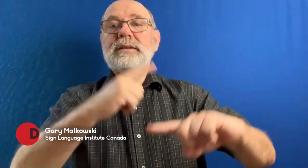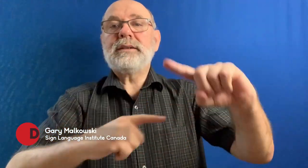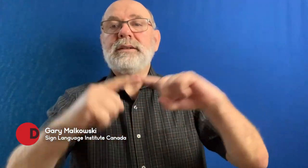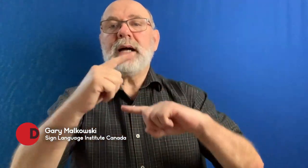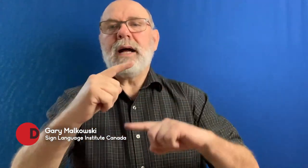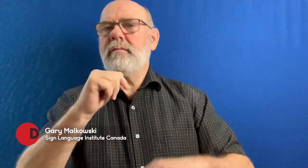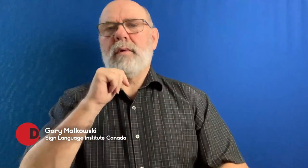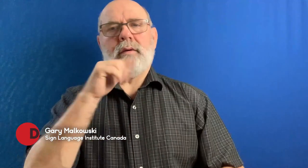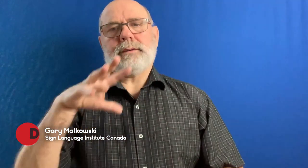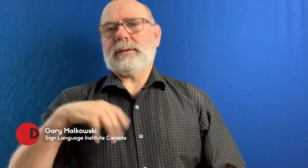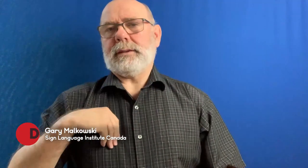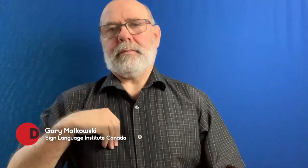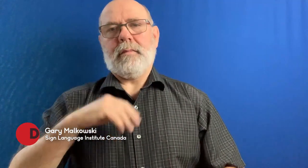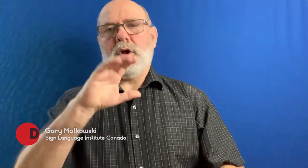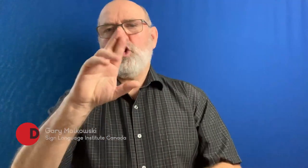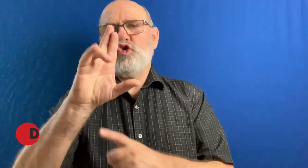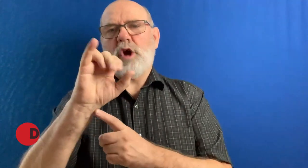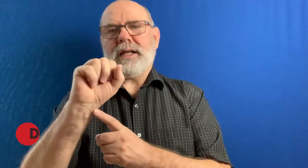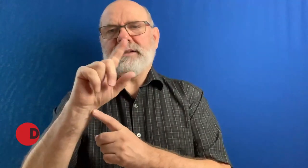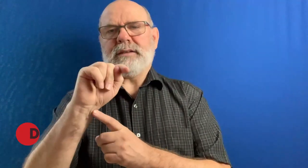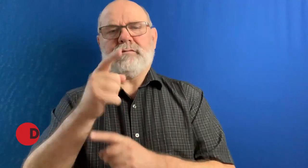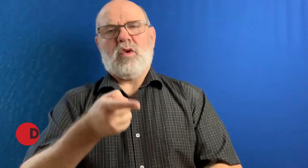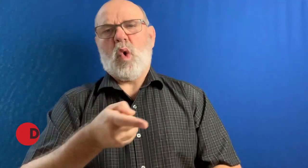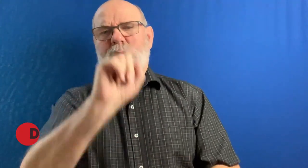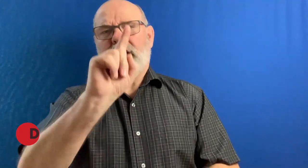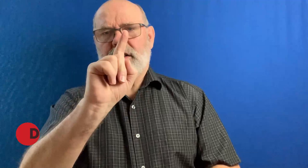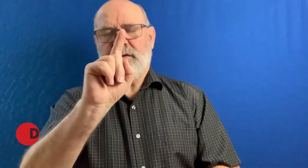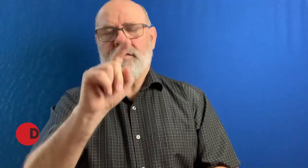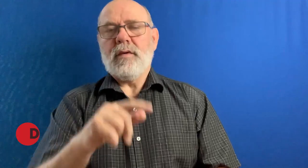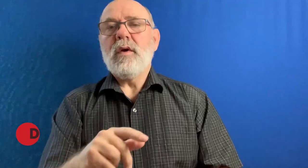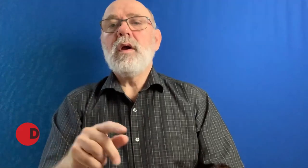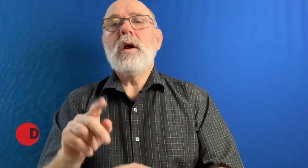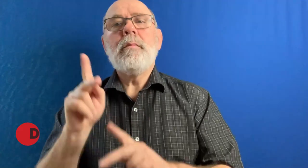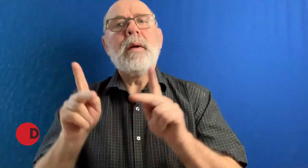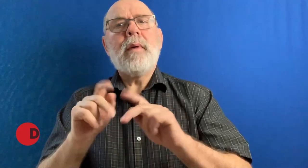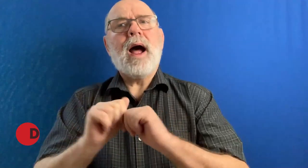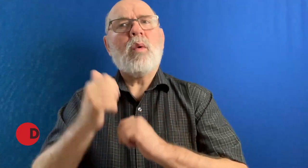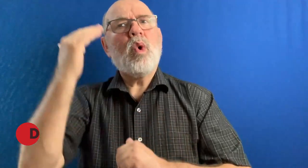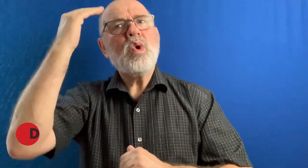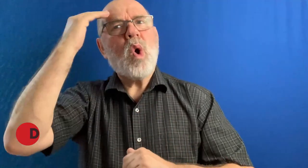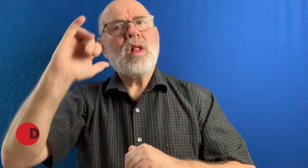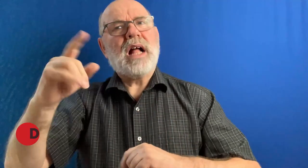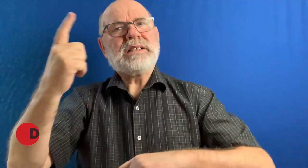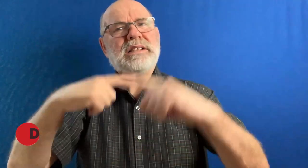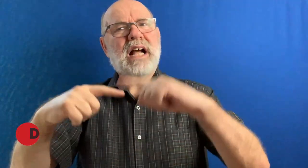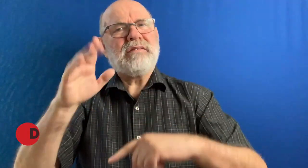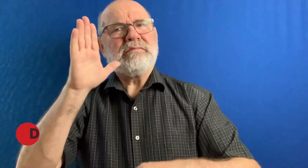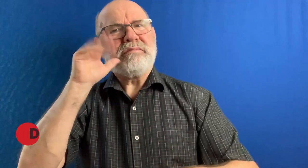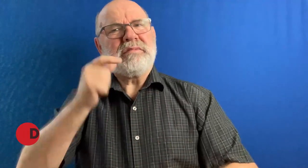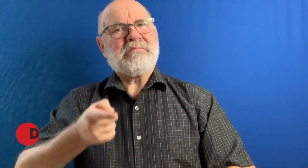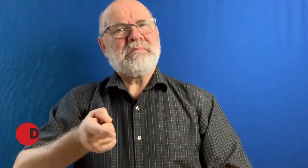not acceptable, it is racist and offensive. How can people know which sign is offensive?